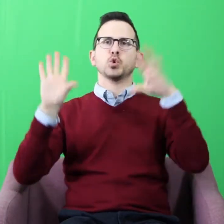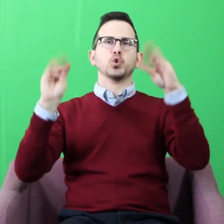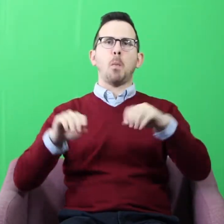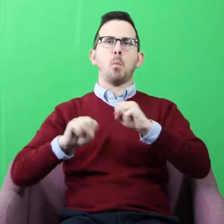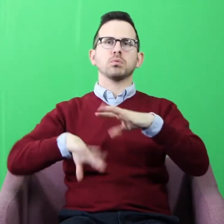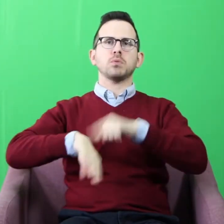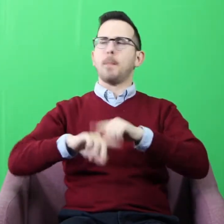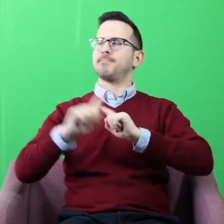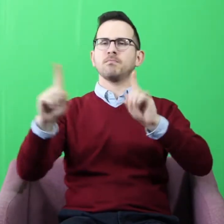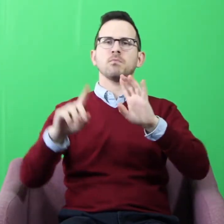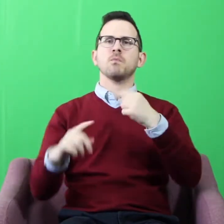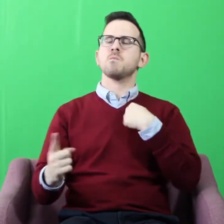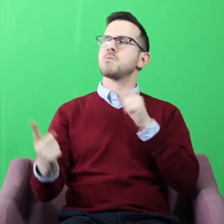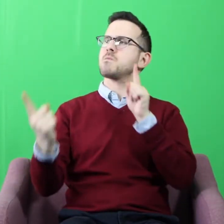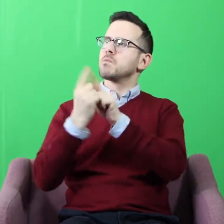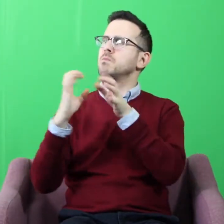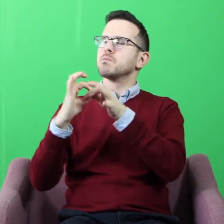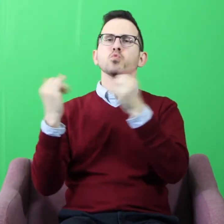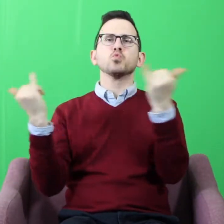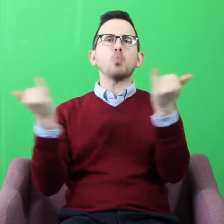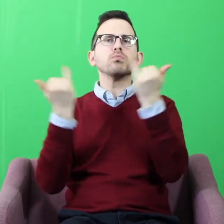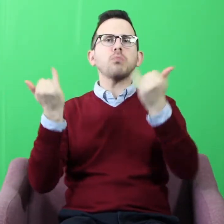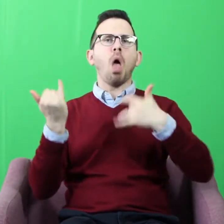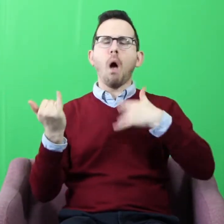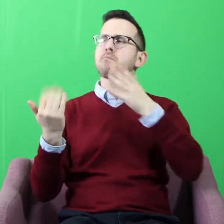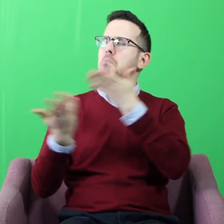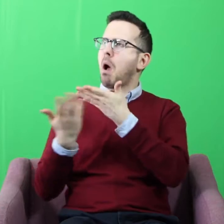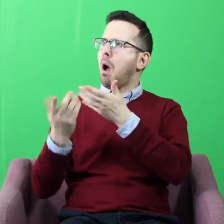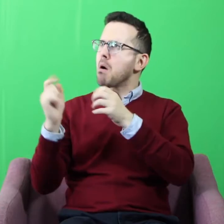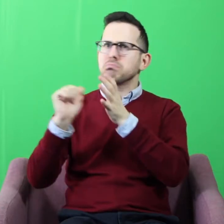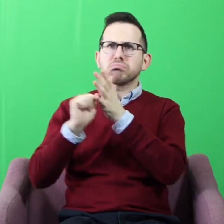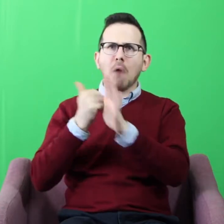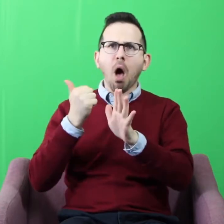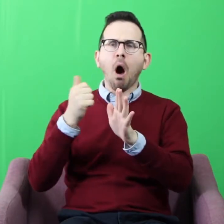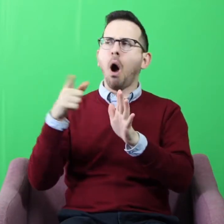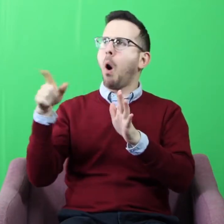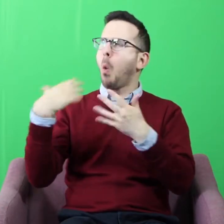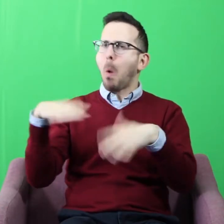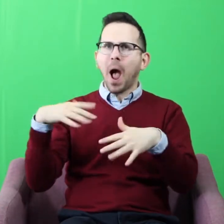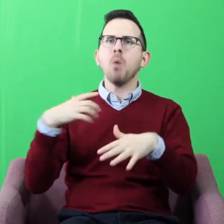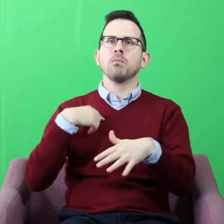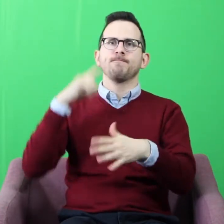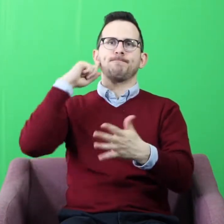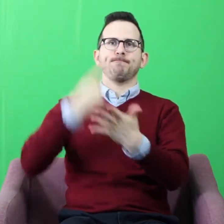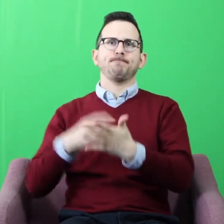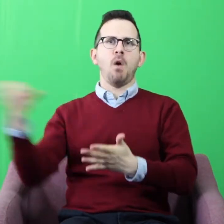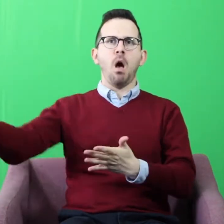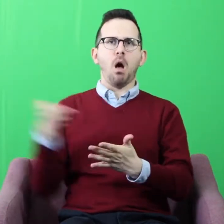So we stopped using that way of finding people as it was a waste of time. Now we meet people in our social life, see they have a great skill and hire them.